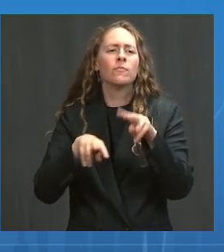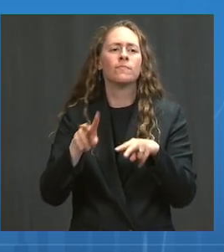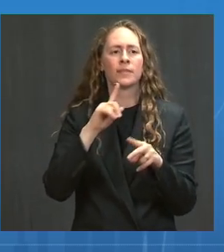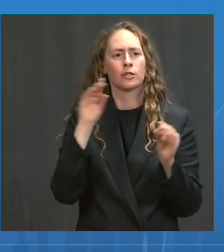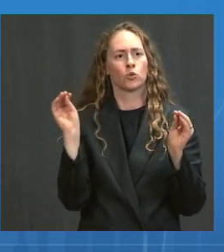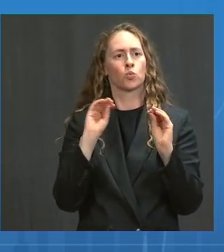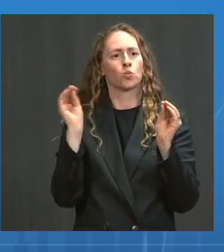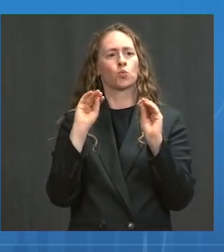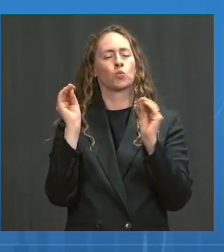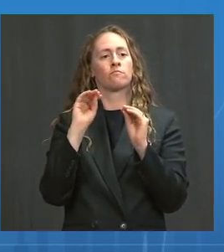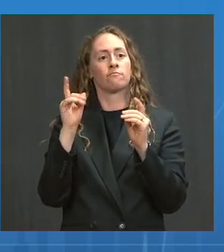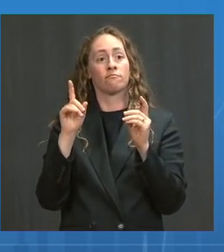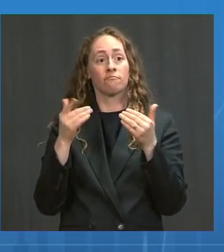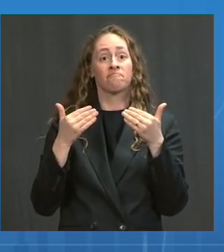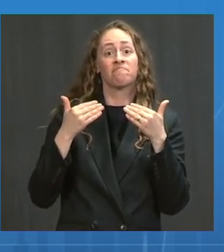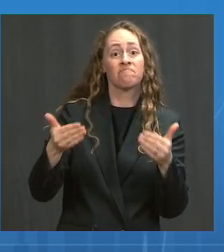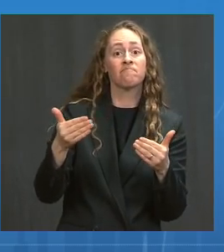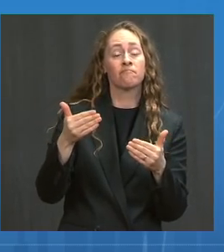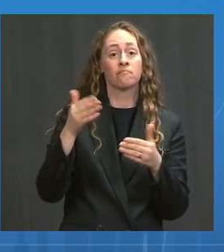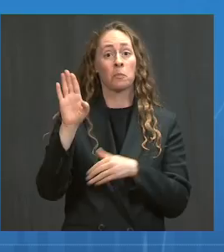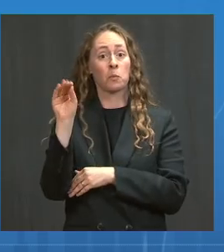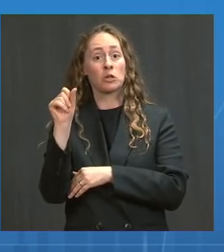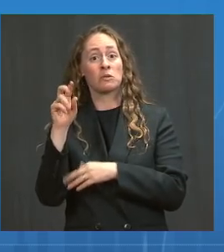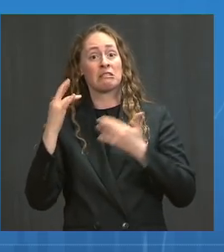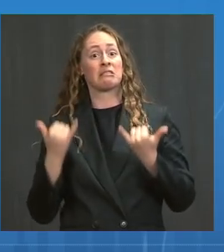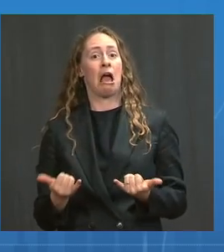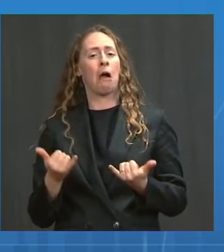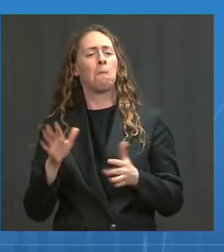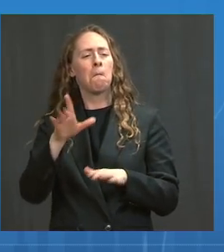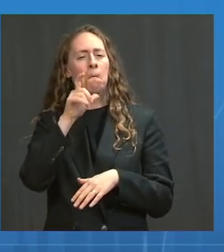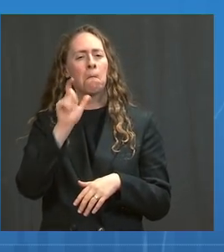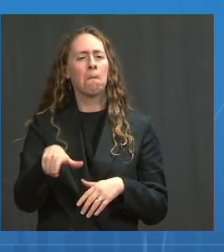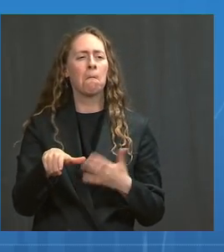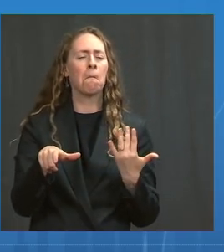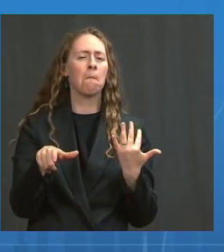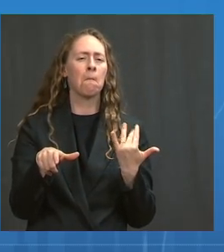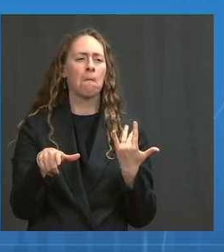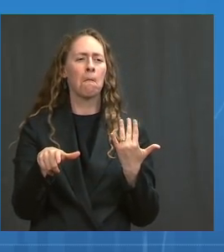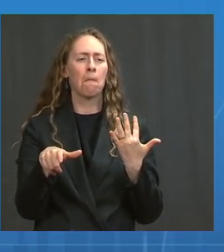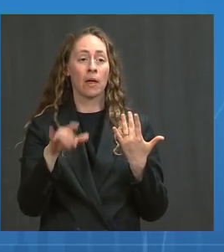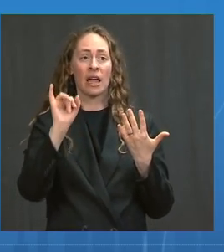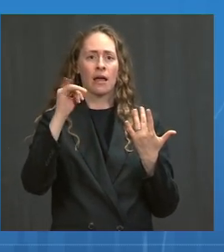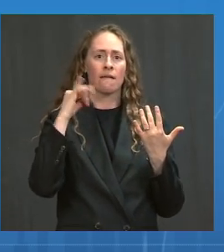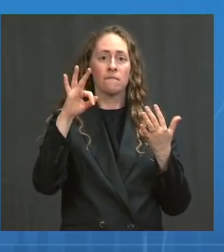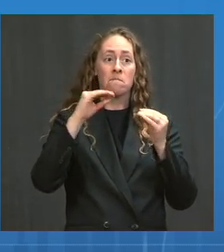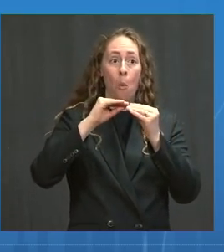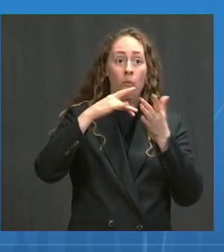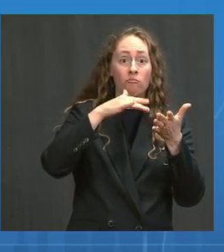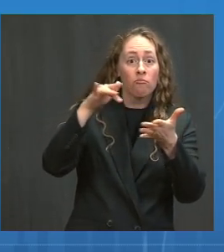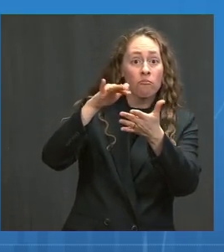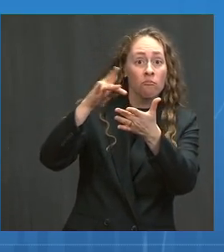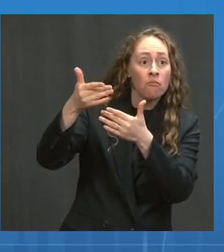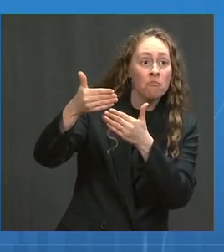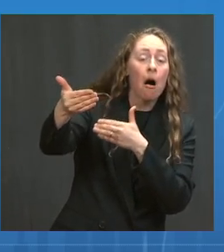to do that right now. When those data become available, you will see recommendations change according to the data.